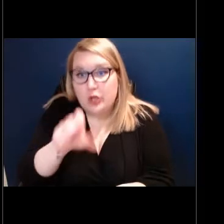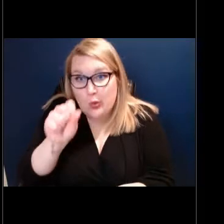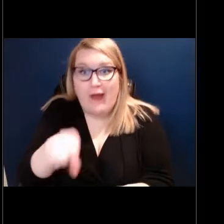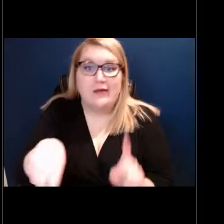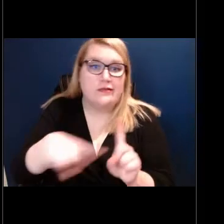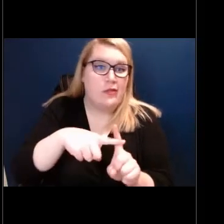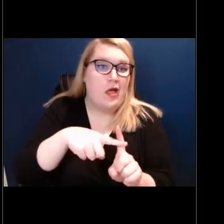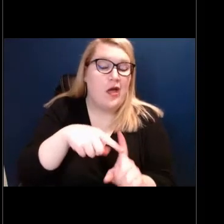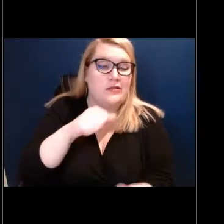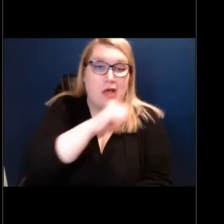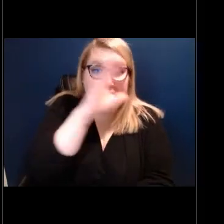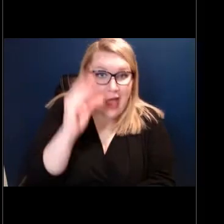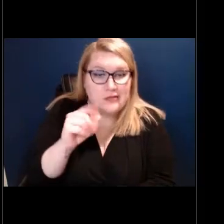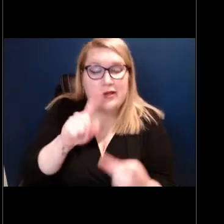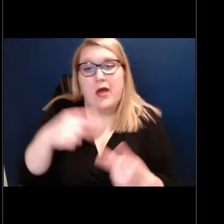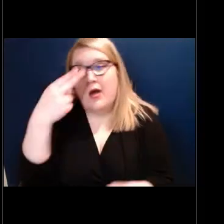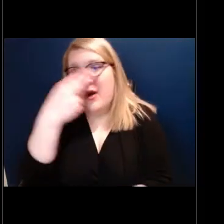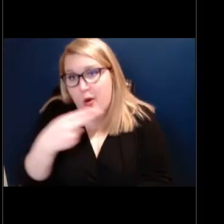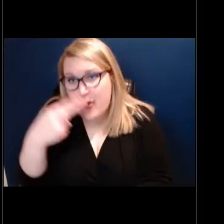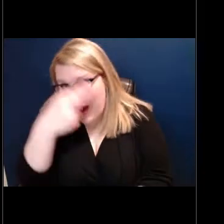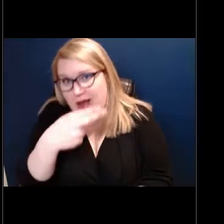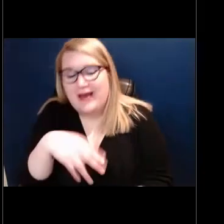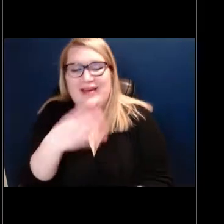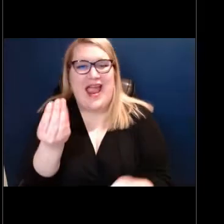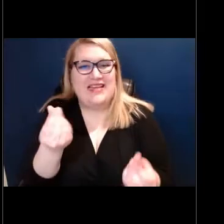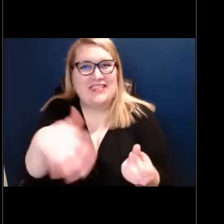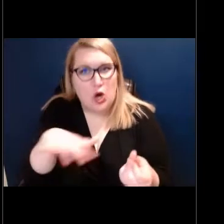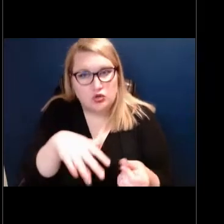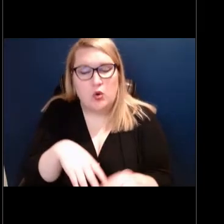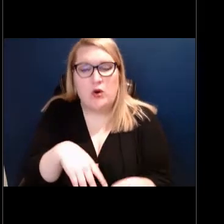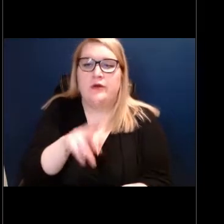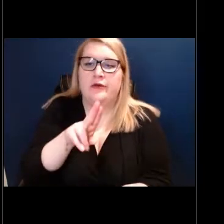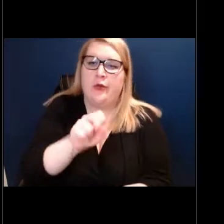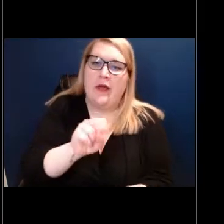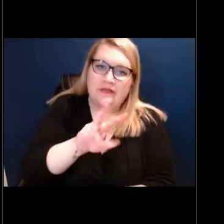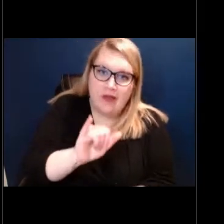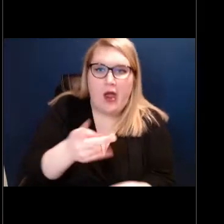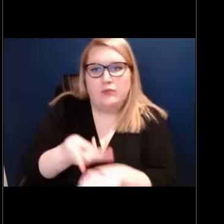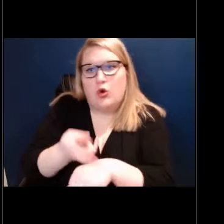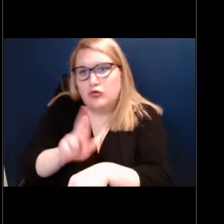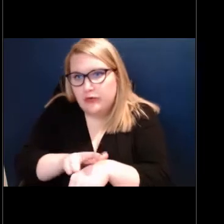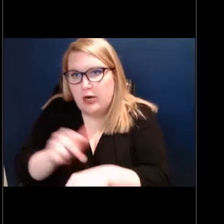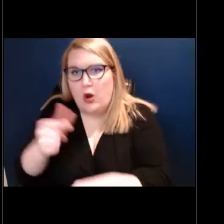and territories Guam, American Samoa, Puerto Rico. And they're very dependent upon us.